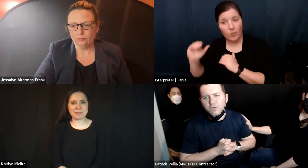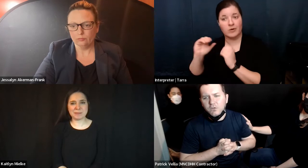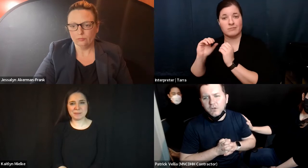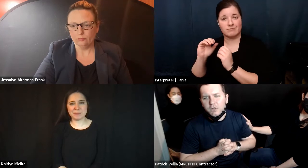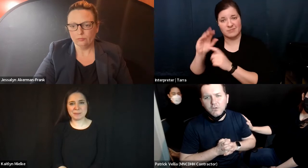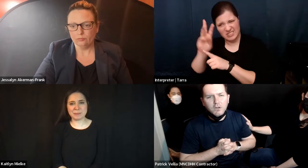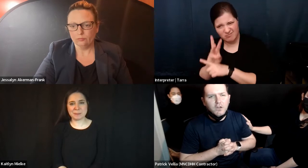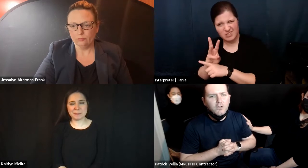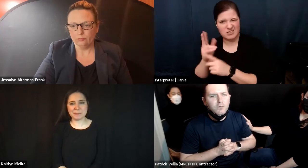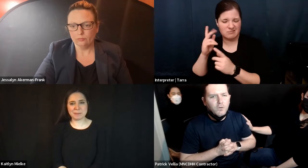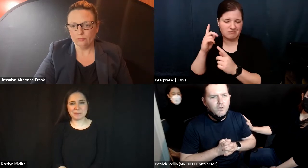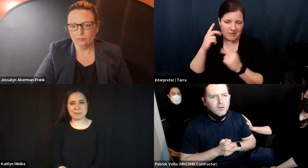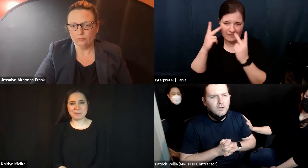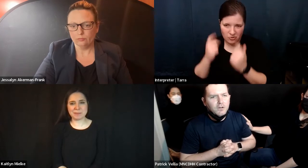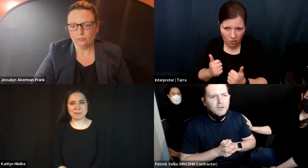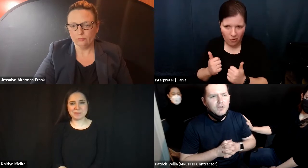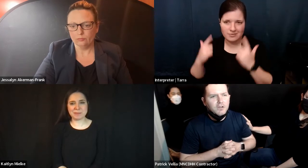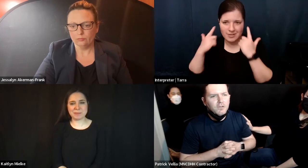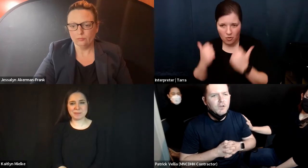So 6 months old, I was diagnosed with vision loss.